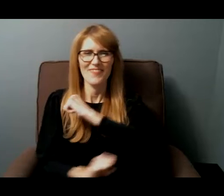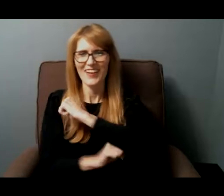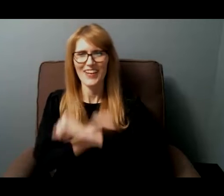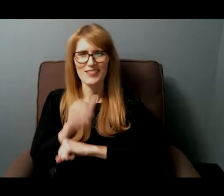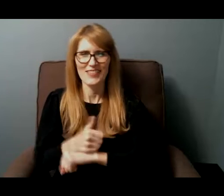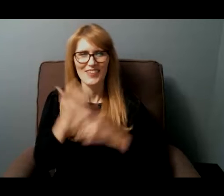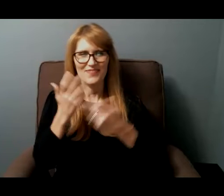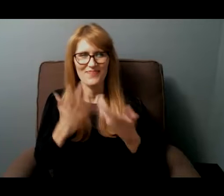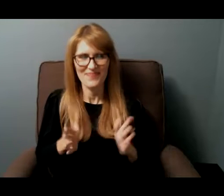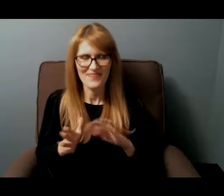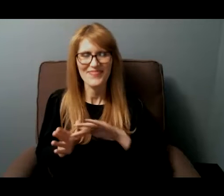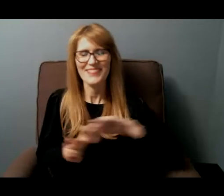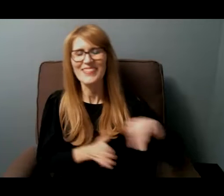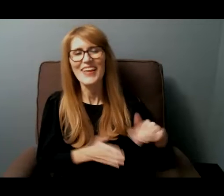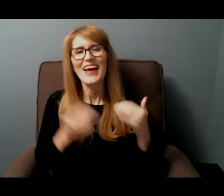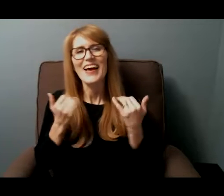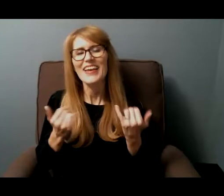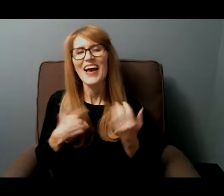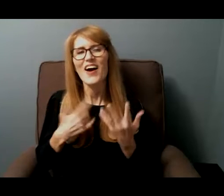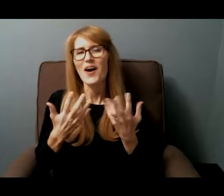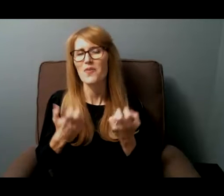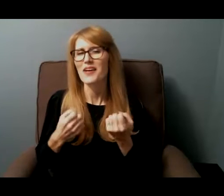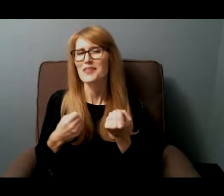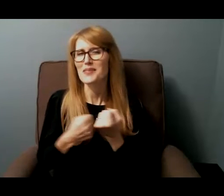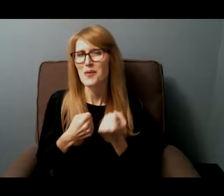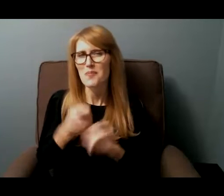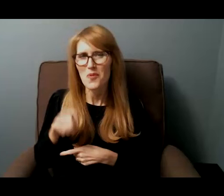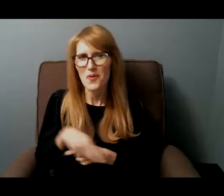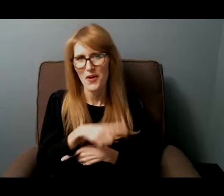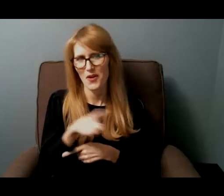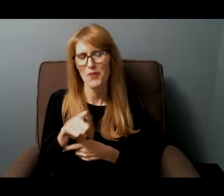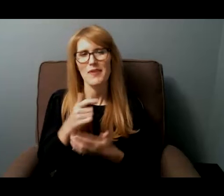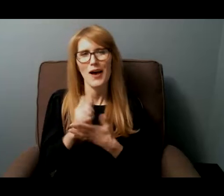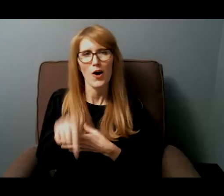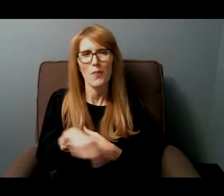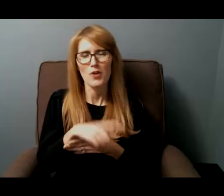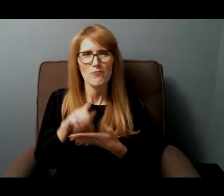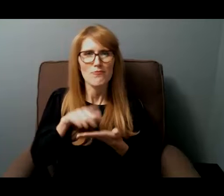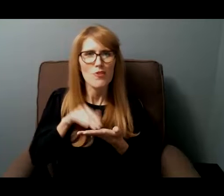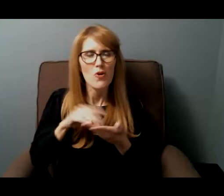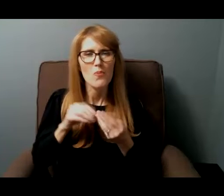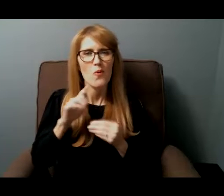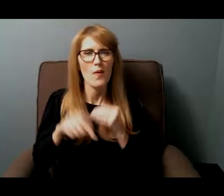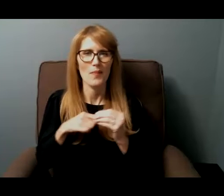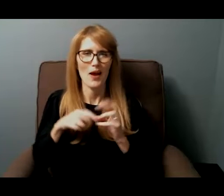I'd like to support you in building your knowledge around reporting self employment